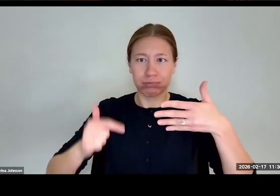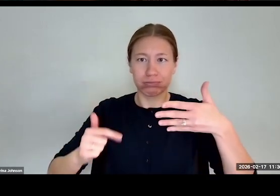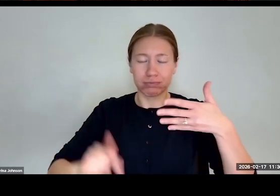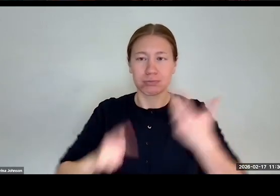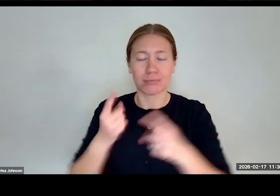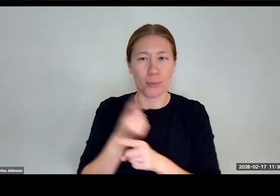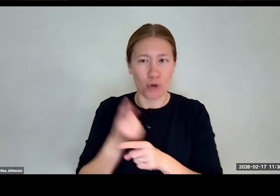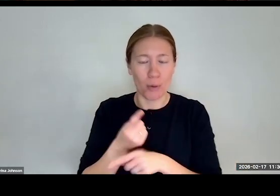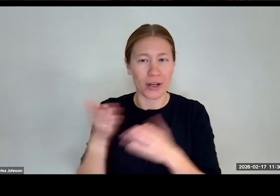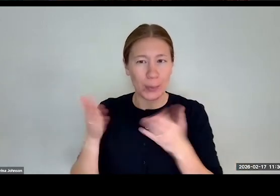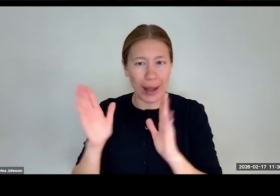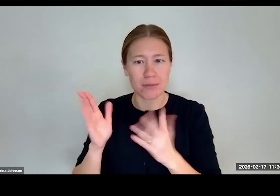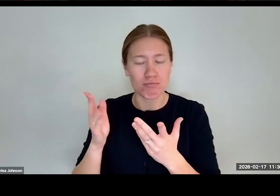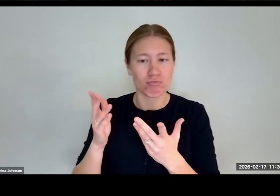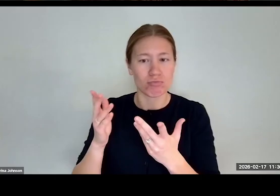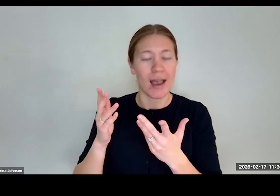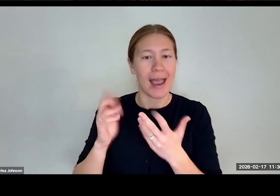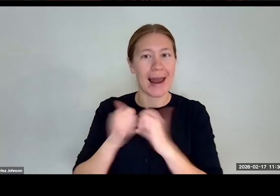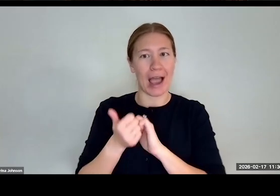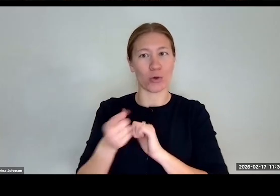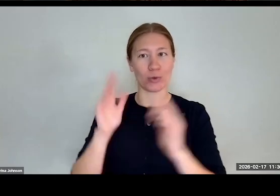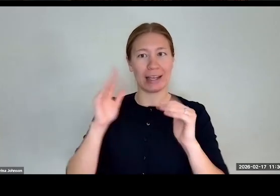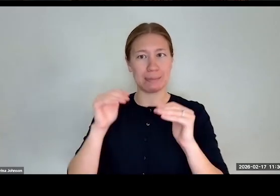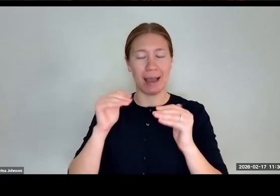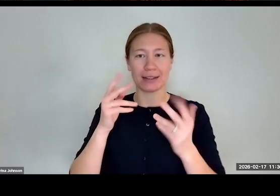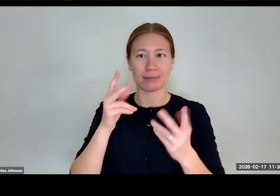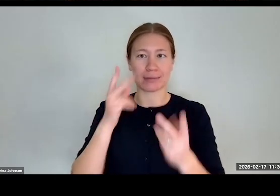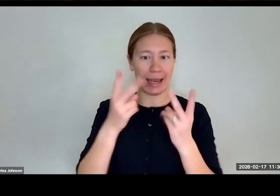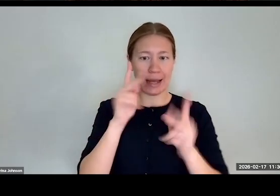and the way that you would expect sighted individuals to parse through and read the information as well.